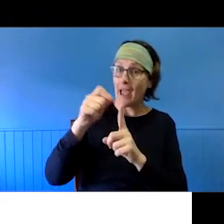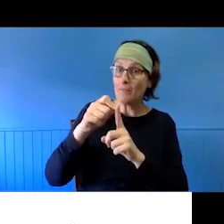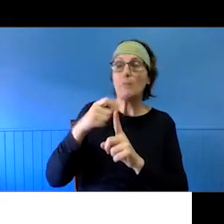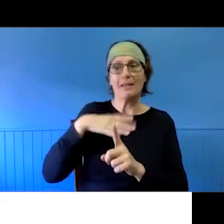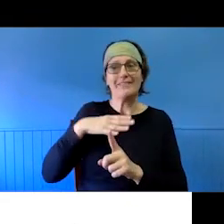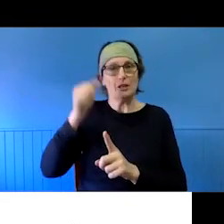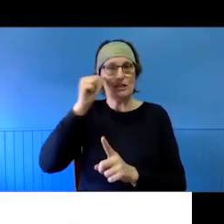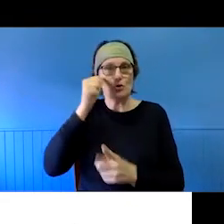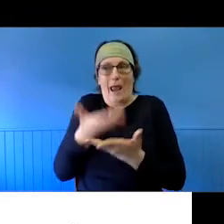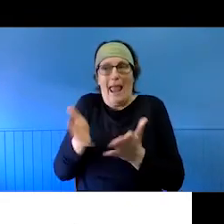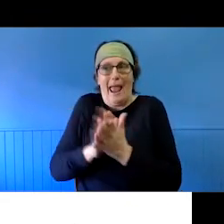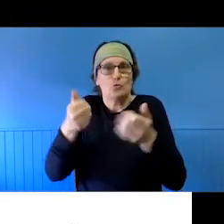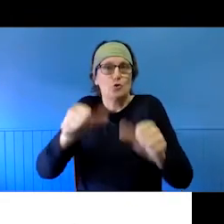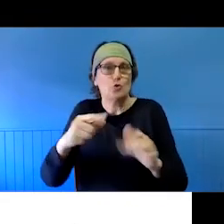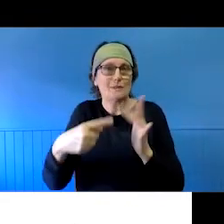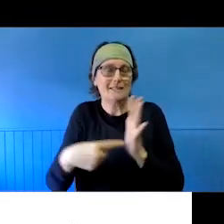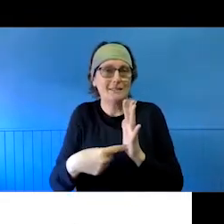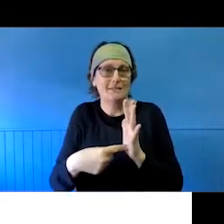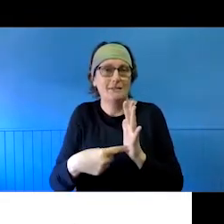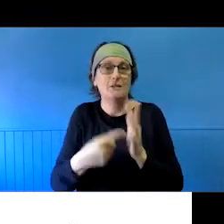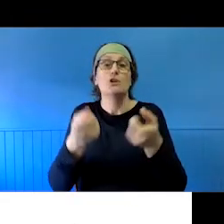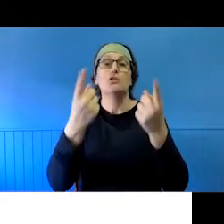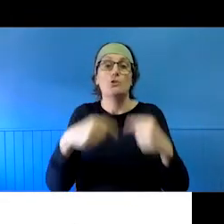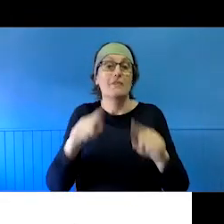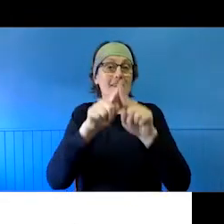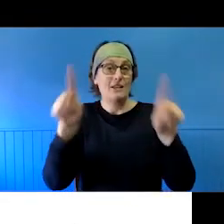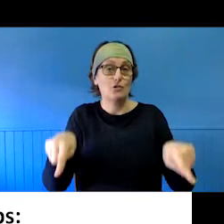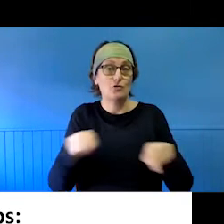So as you notice on this next screen of audio and video